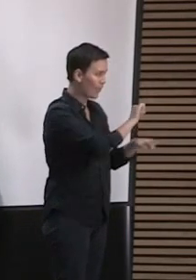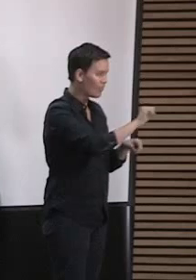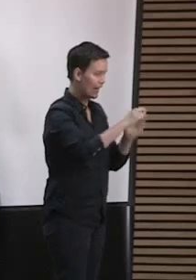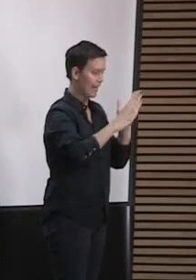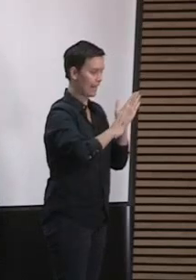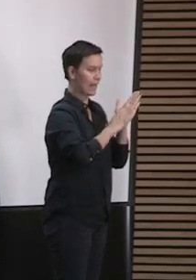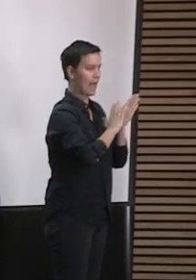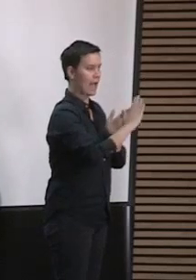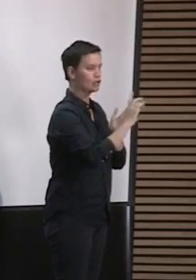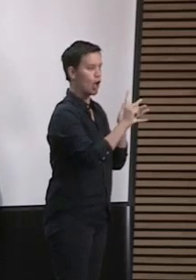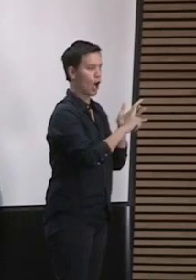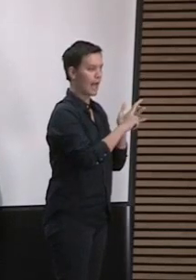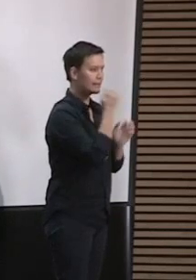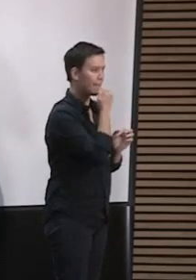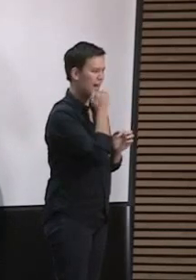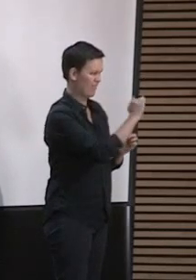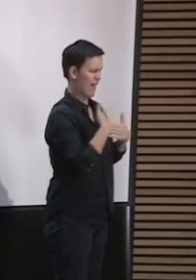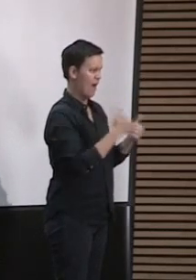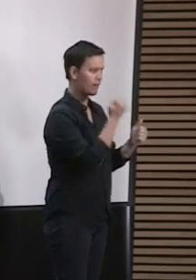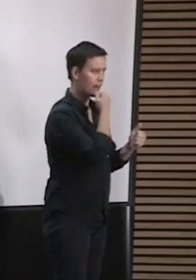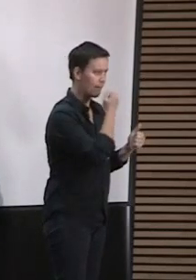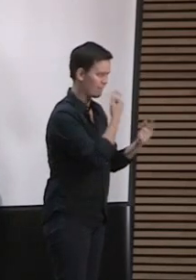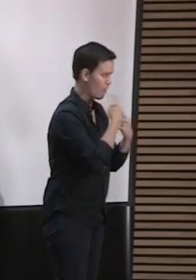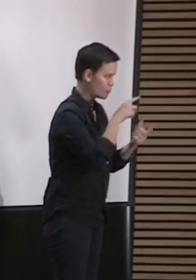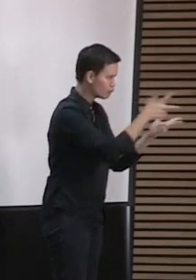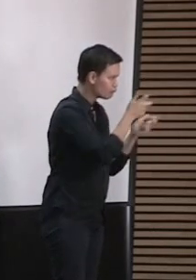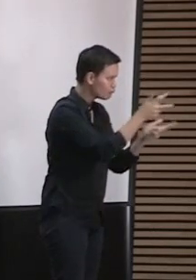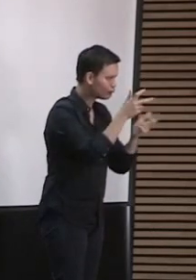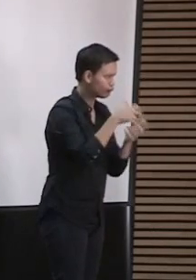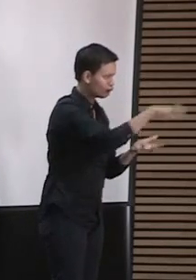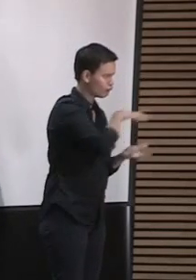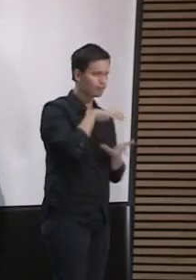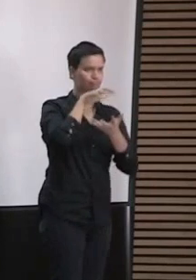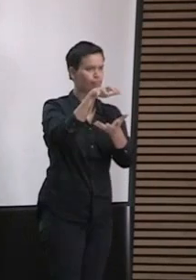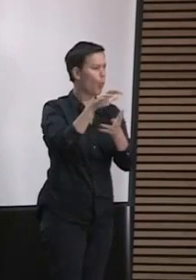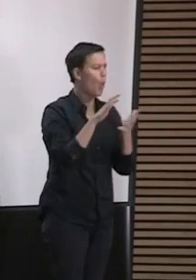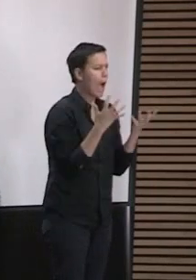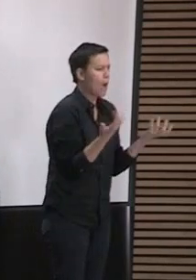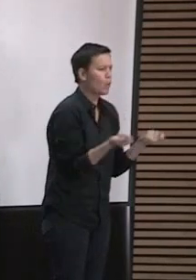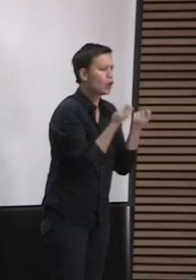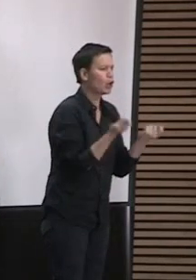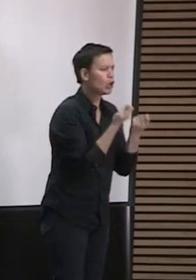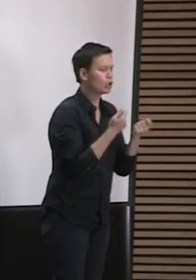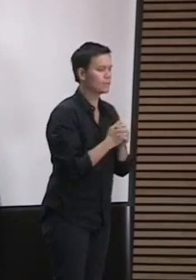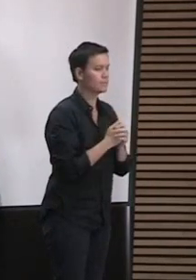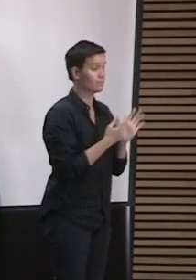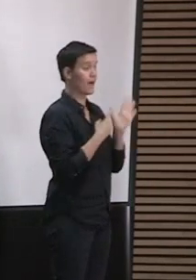NHI details? Or come from the facilities themselves? You know, what is being coded and